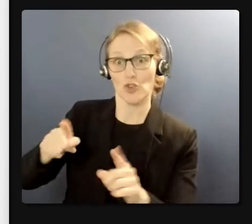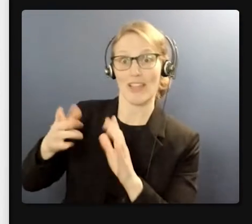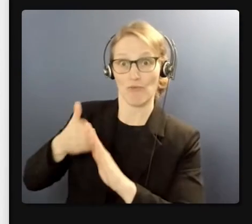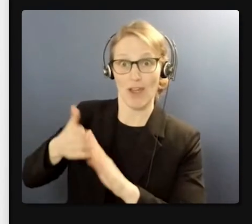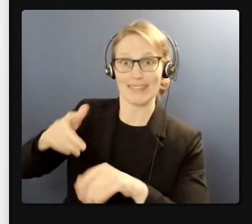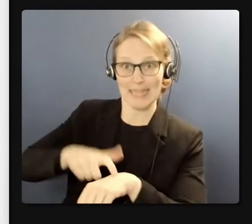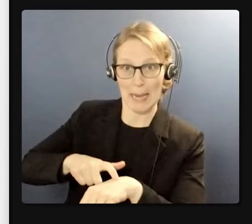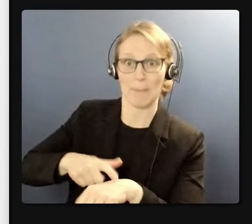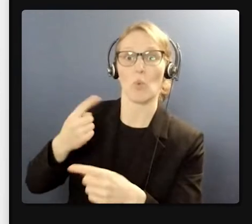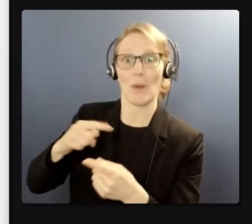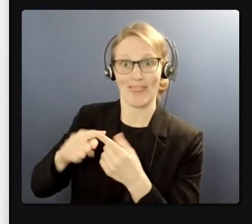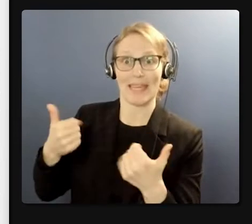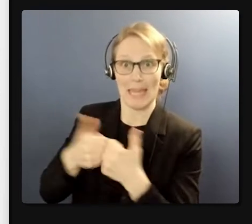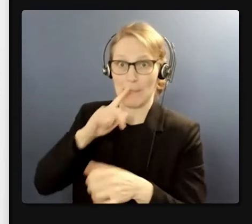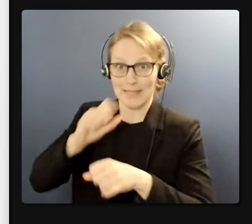The game is actually running.